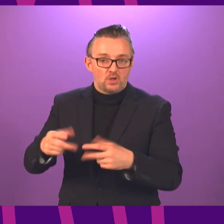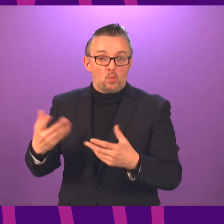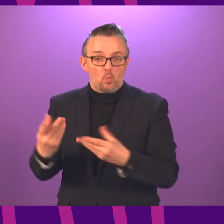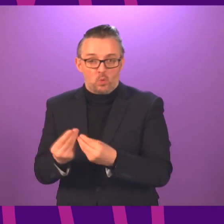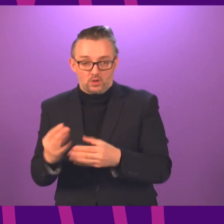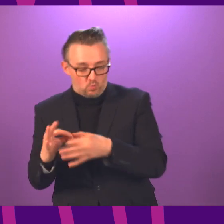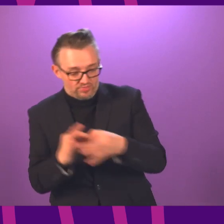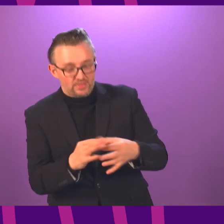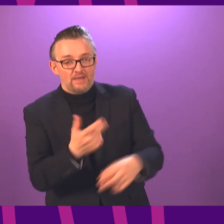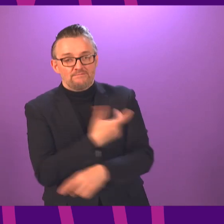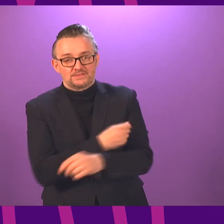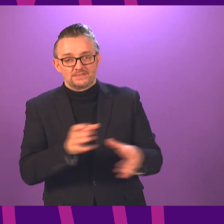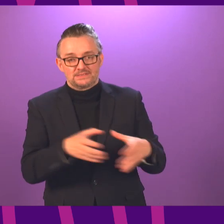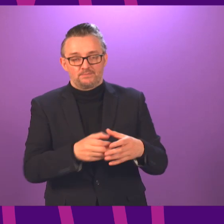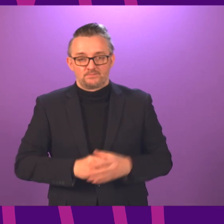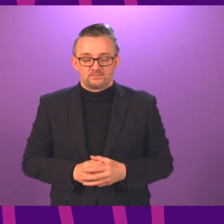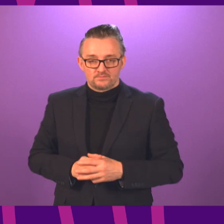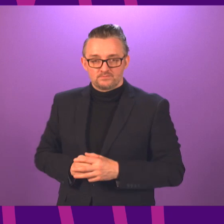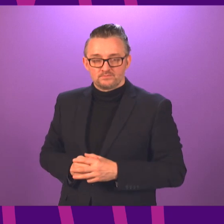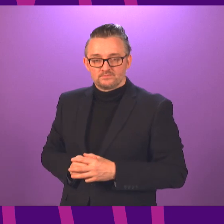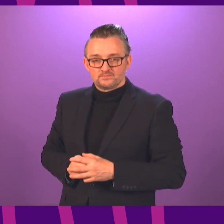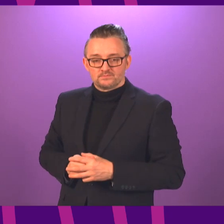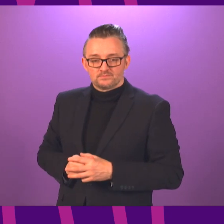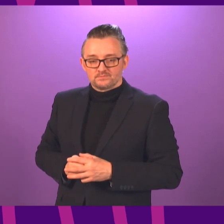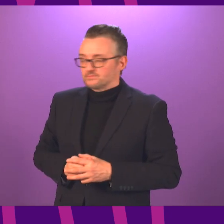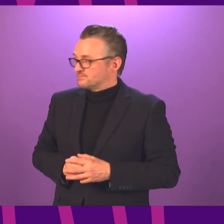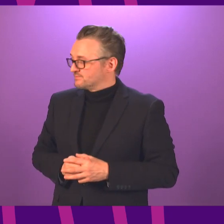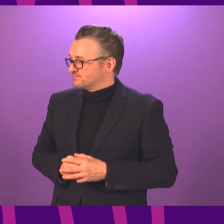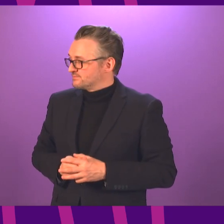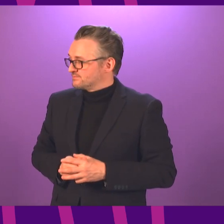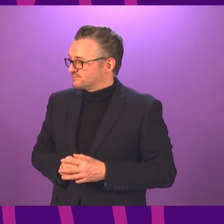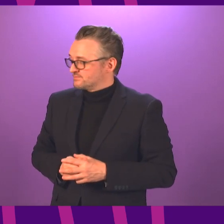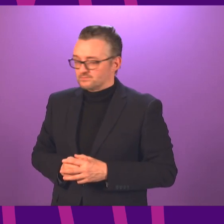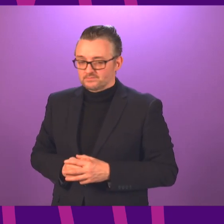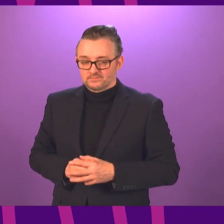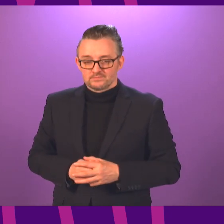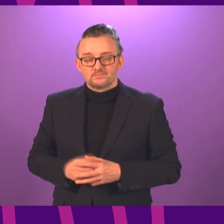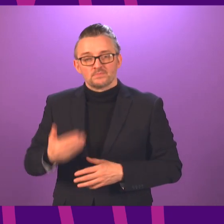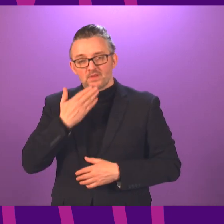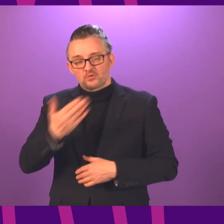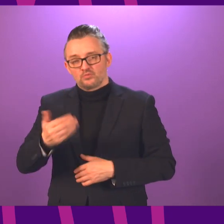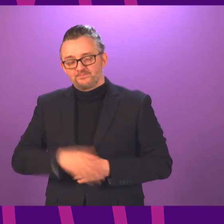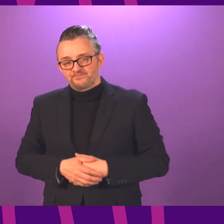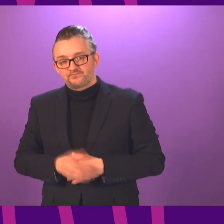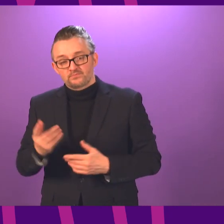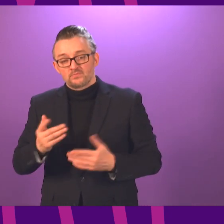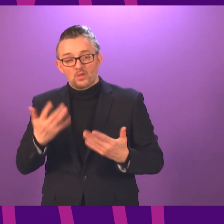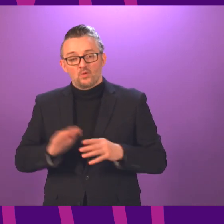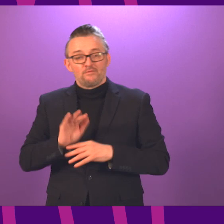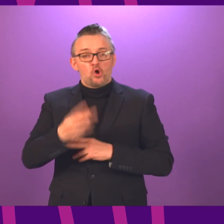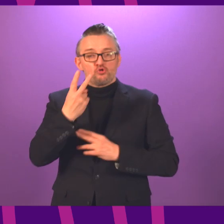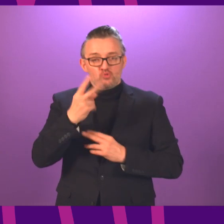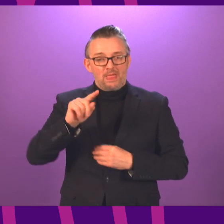Edward Mountain (Highlands and Islands) (Con): There are more than 2,000 patients waiting